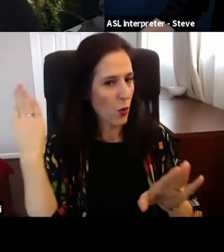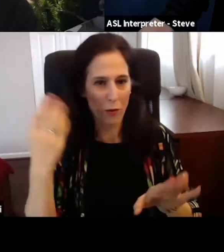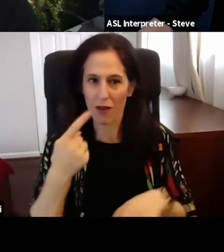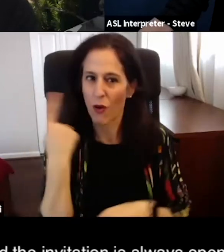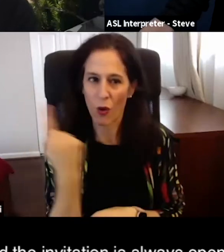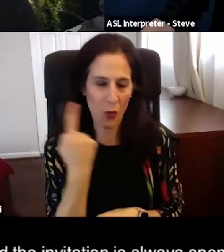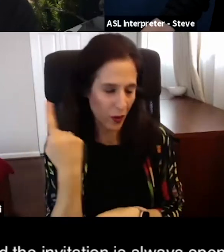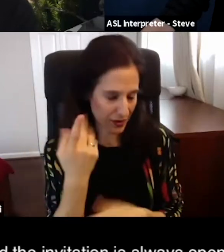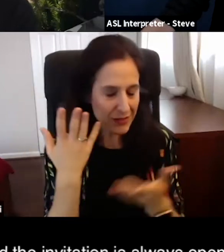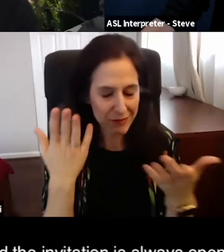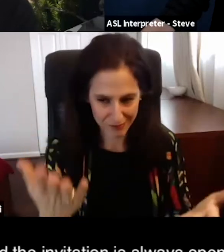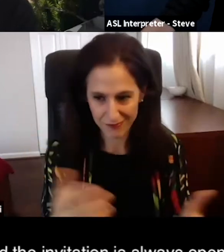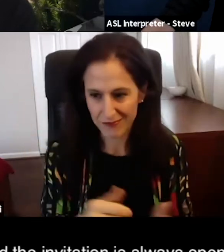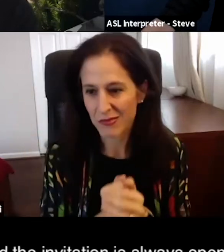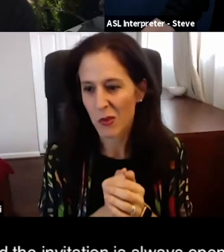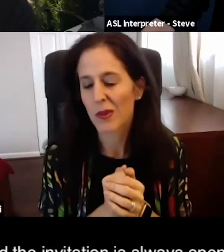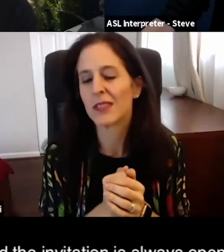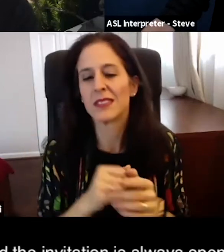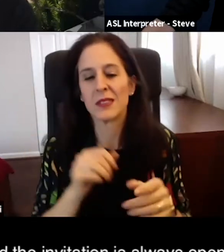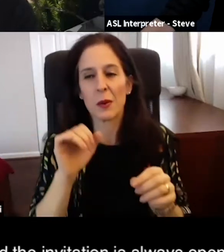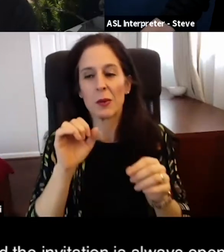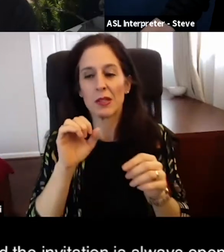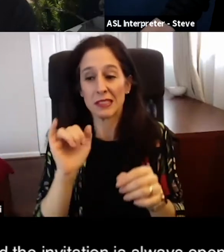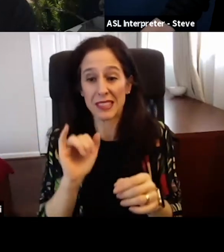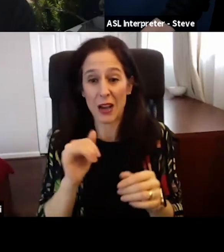and the invitation is always open